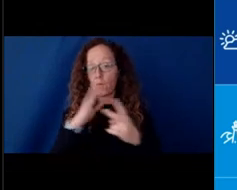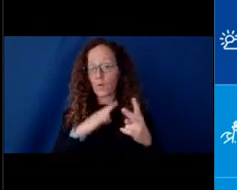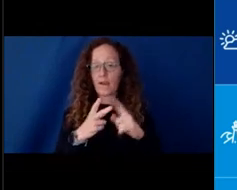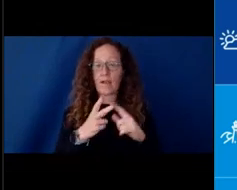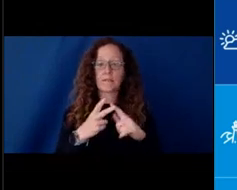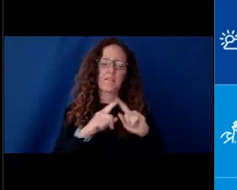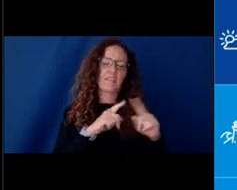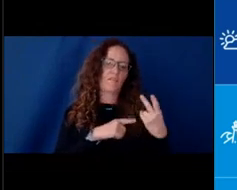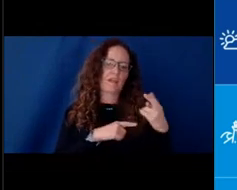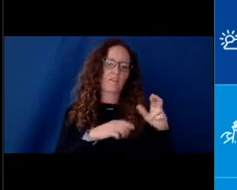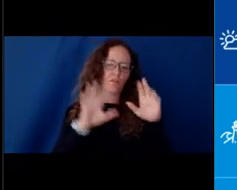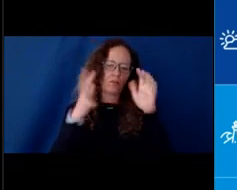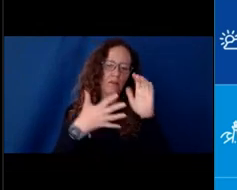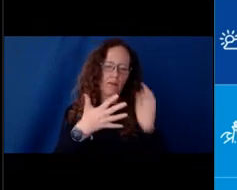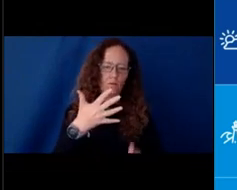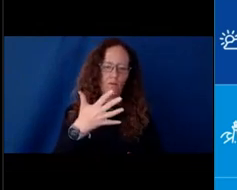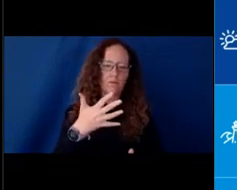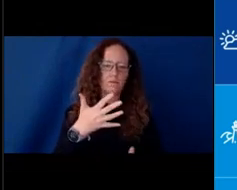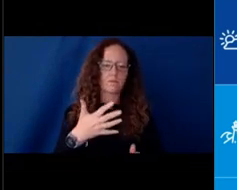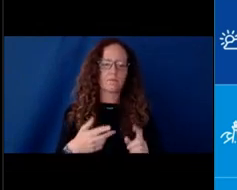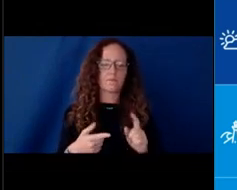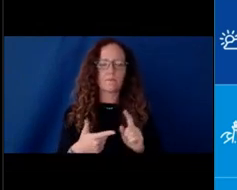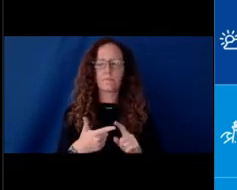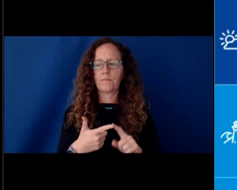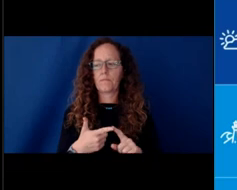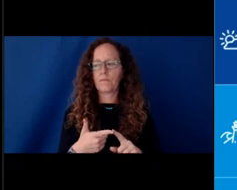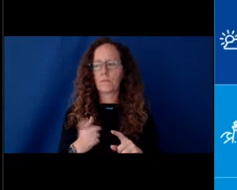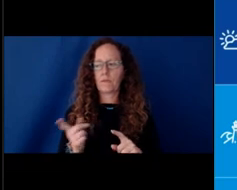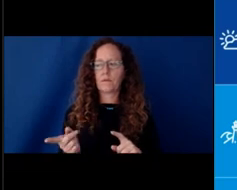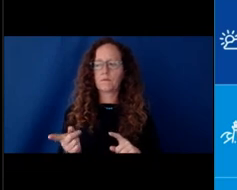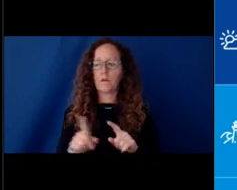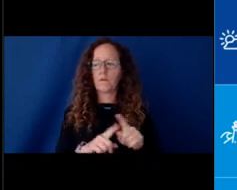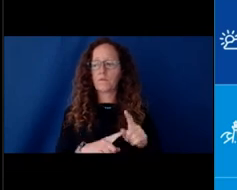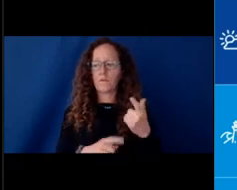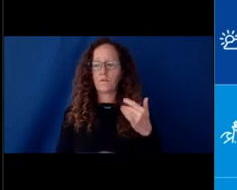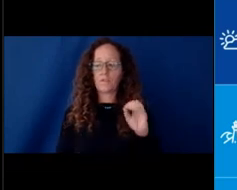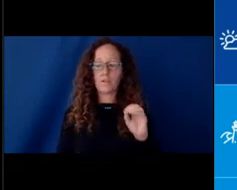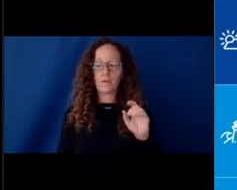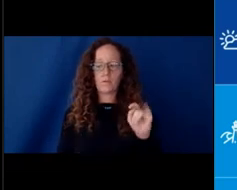and GeoTIFF layers and further information to better understand HeatRisk, including appropriate